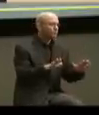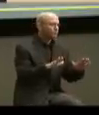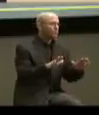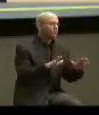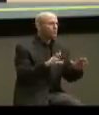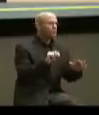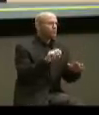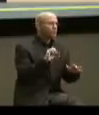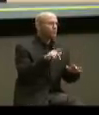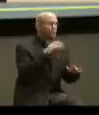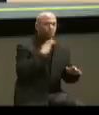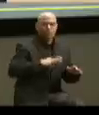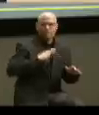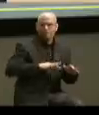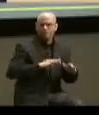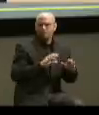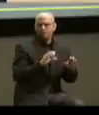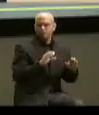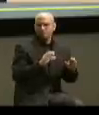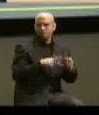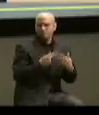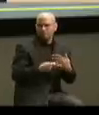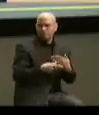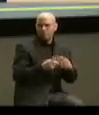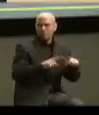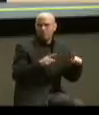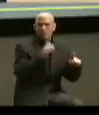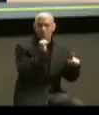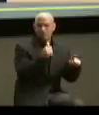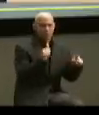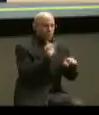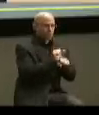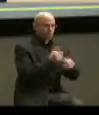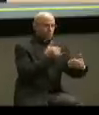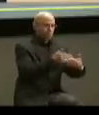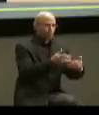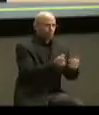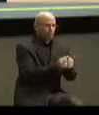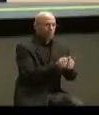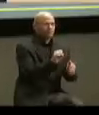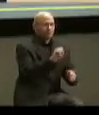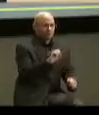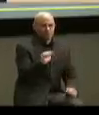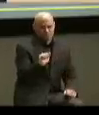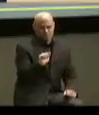SOUTH FACE IS A WONDERFUL NON-PROFIT IN TOWN AS WELL THAT